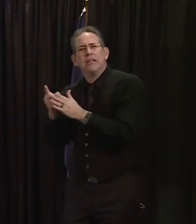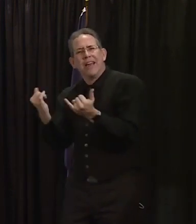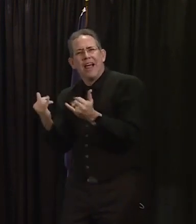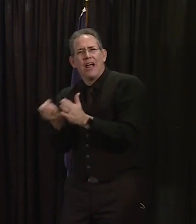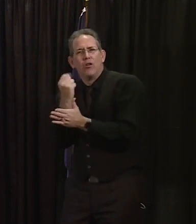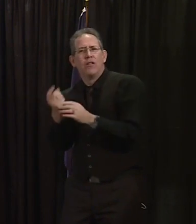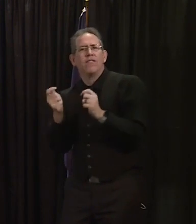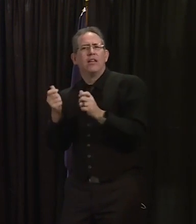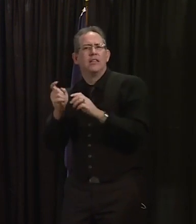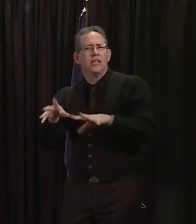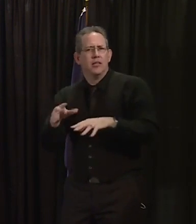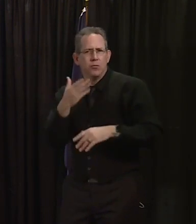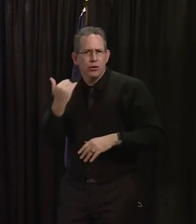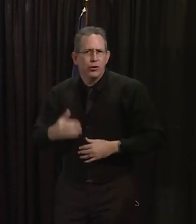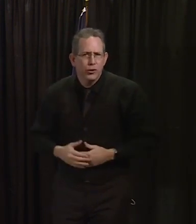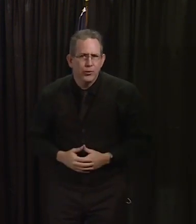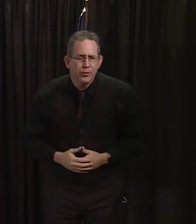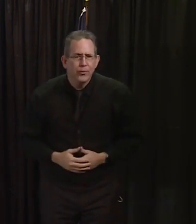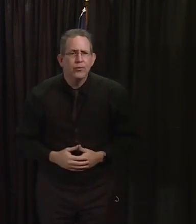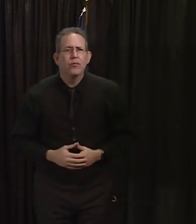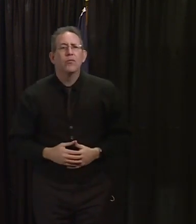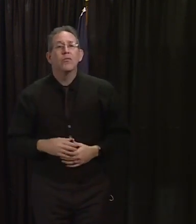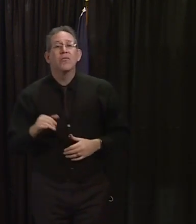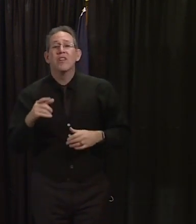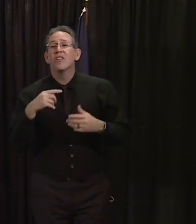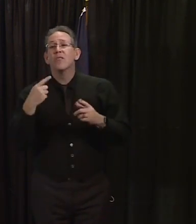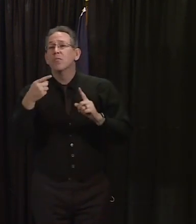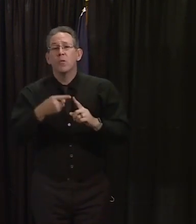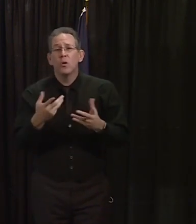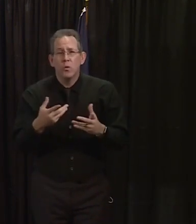and in coordination with the Vermont's top pediatricians and infectious